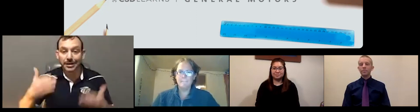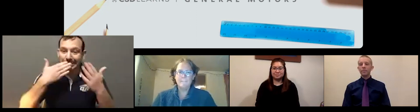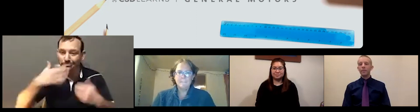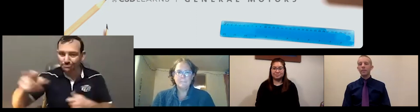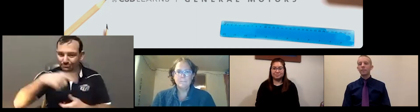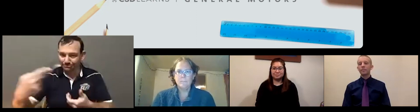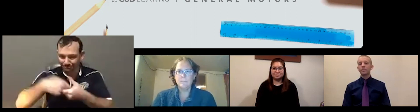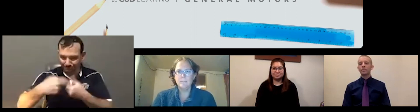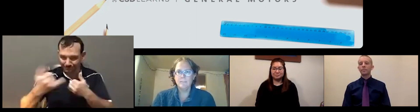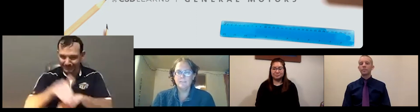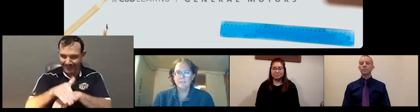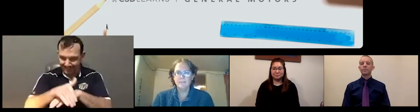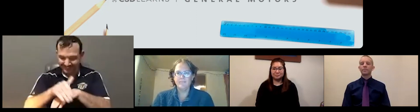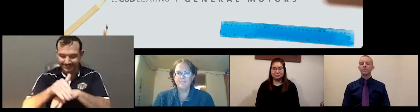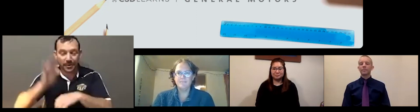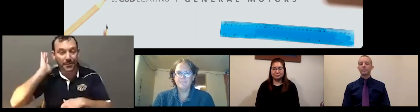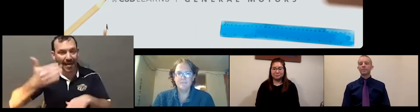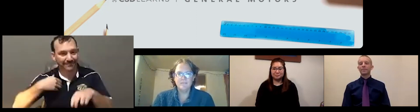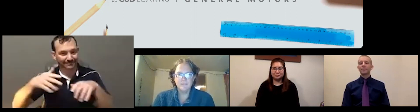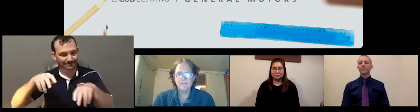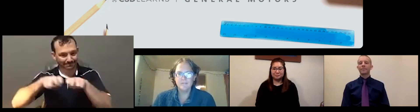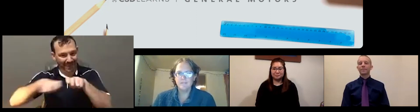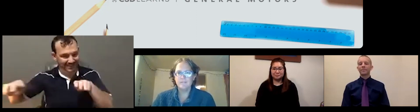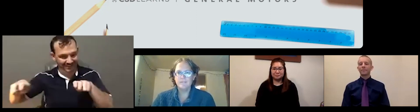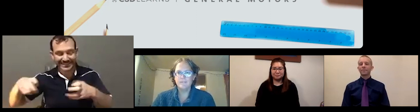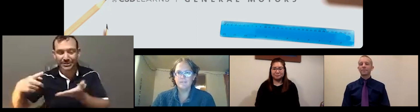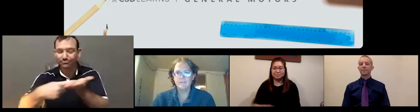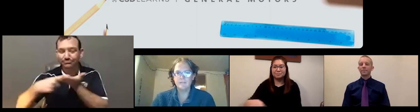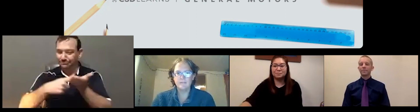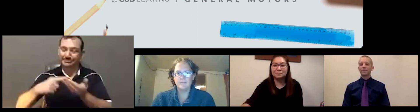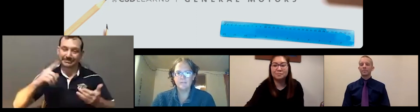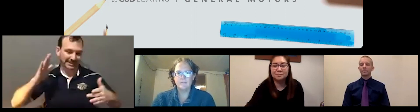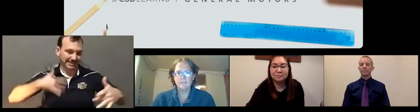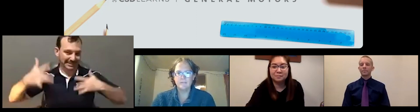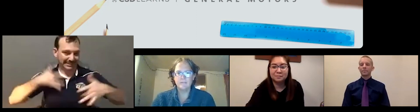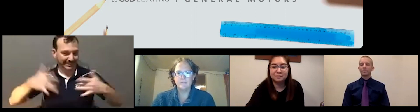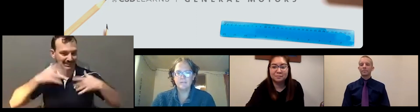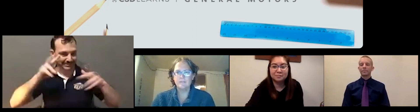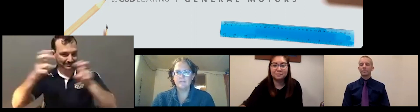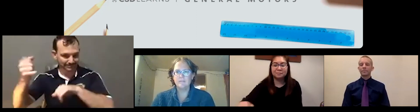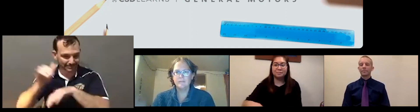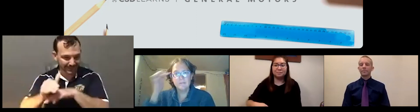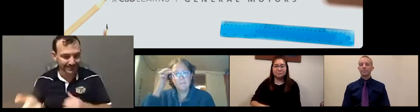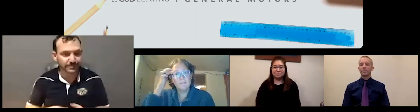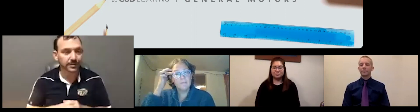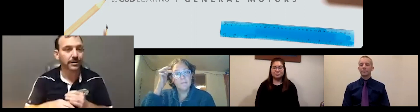Thank you all for joining us tonight. Tonight, we're gonna have a panel discussion, on an exciting topic.